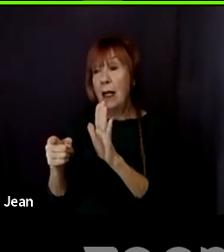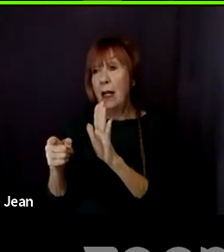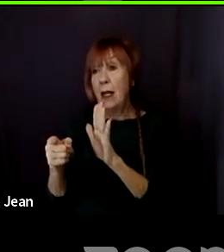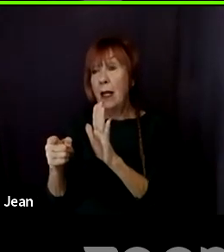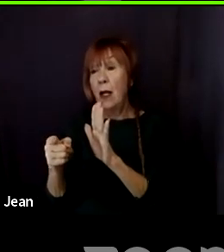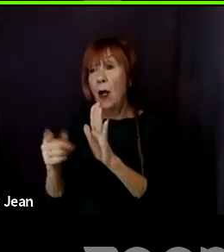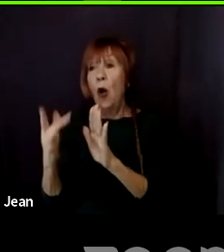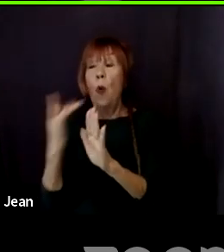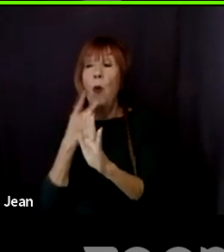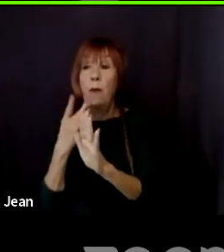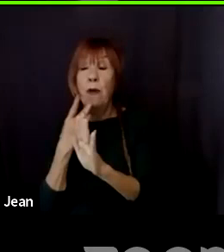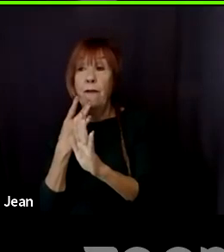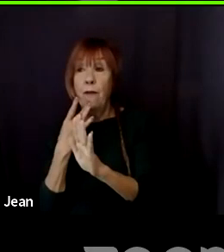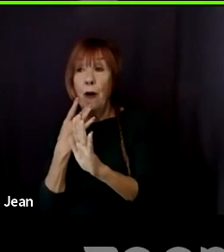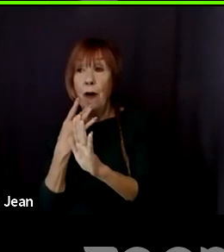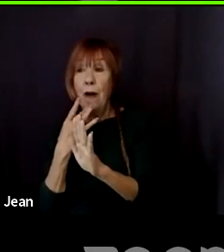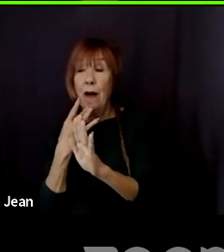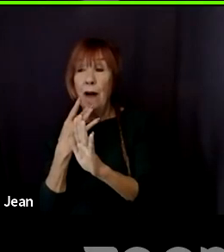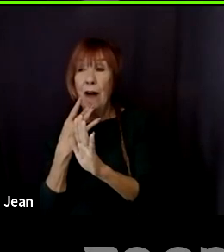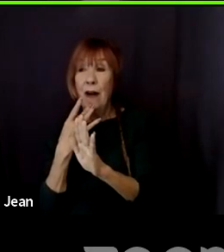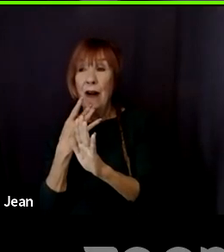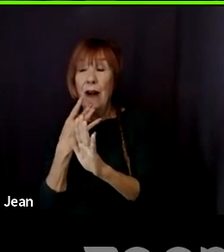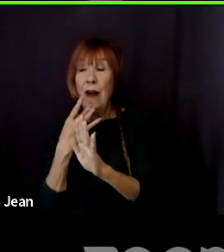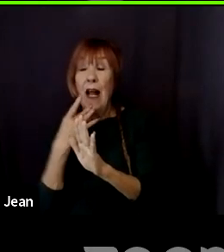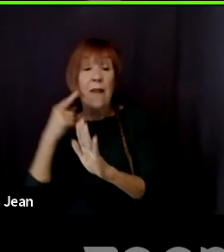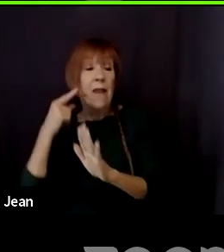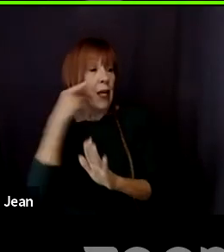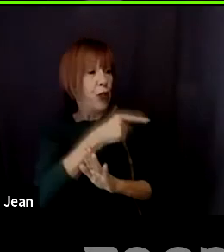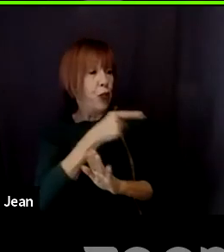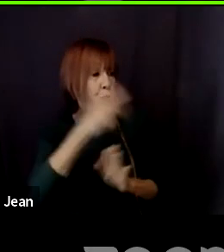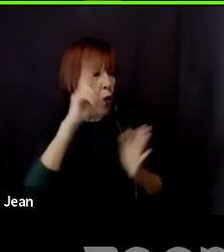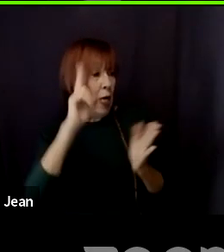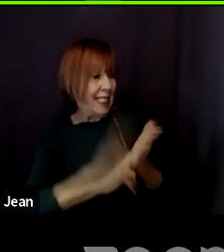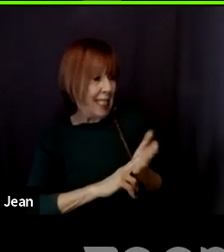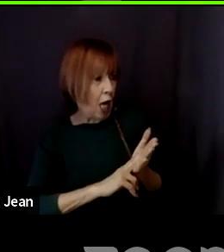saying you're not gonna sue them, for stealing your ideas than the other way around.